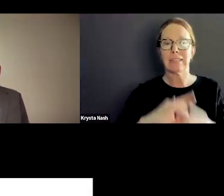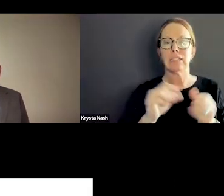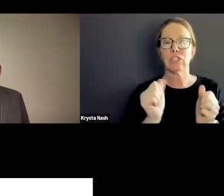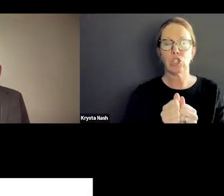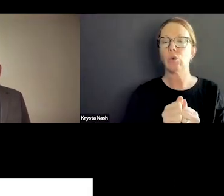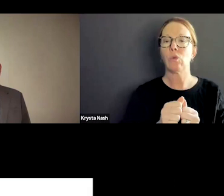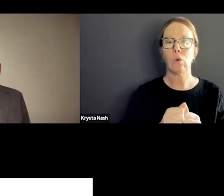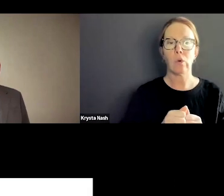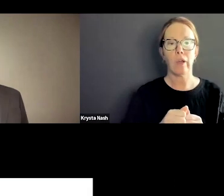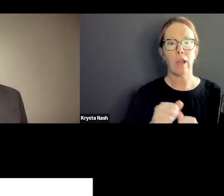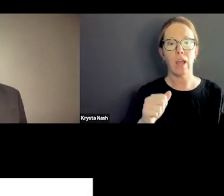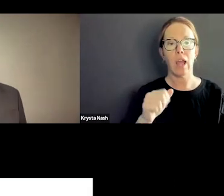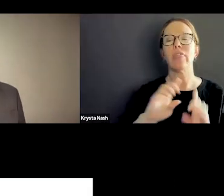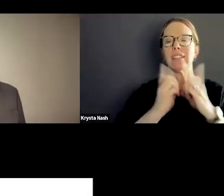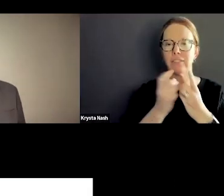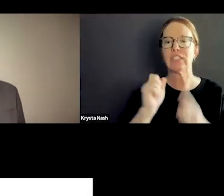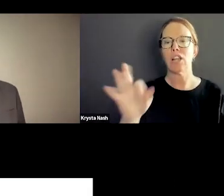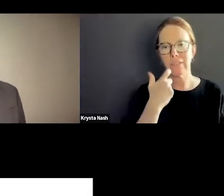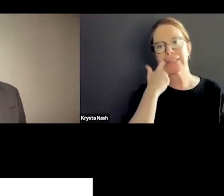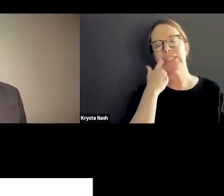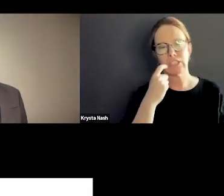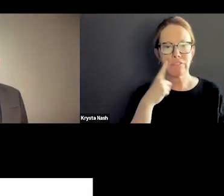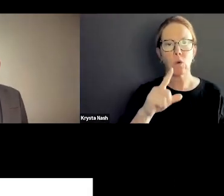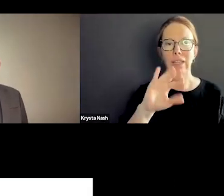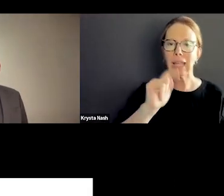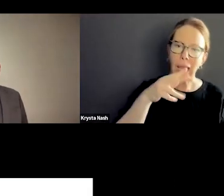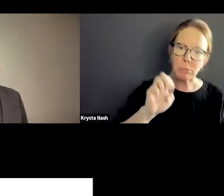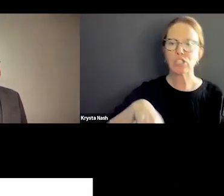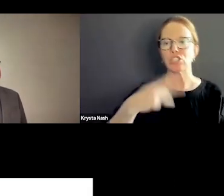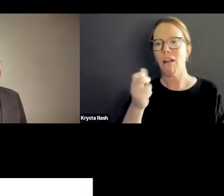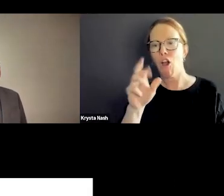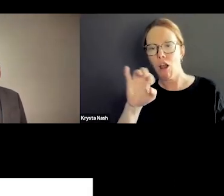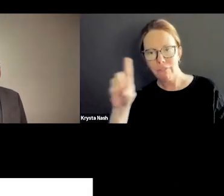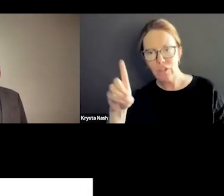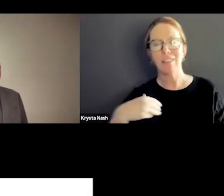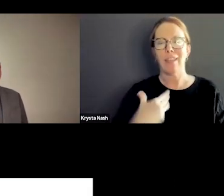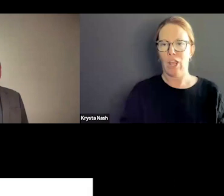at Cambridge Health Alliance and Harvard Medical School. They developed a very brief three question item screen